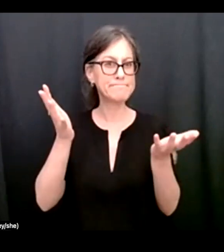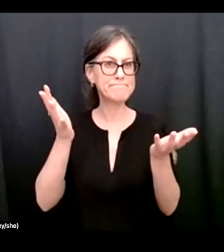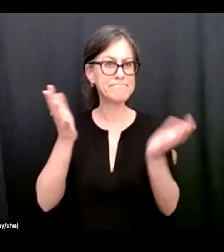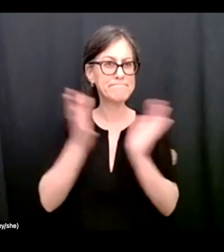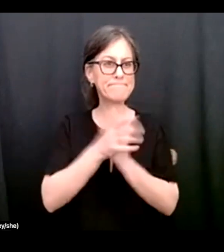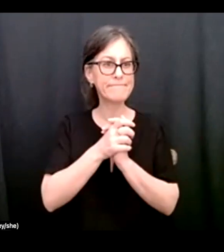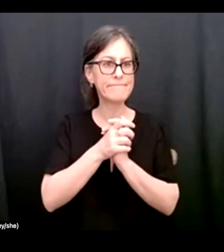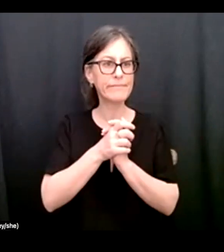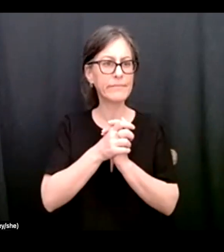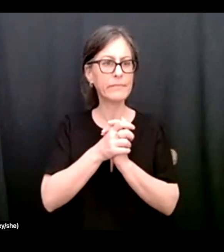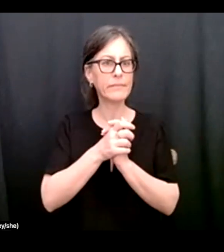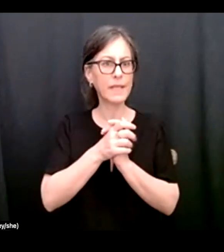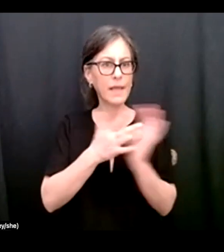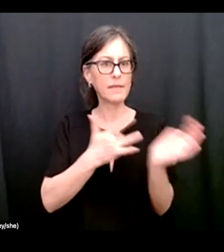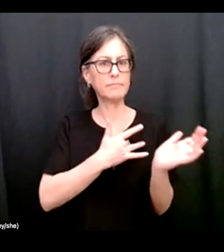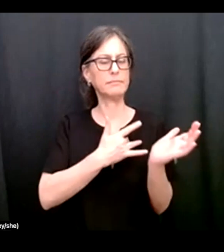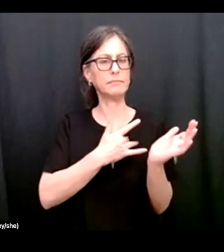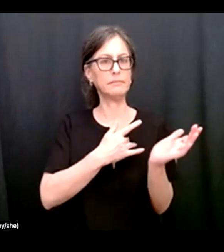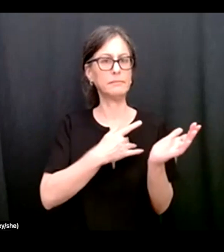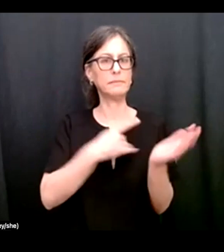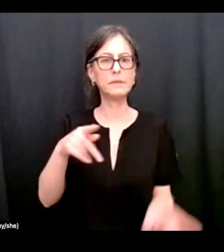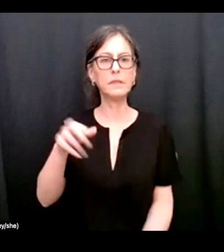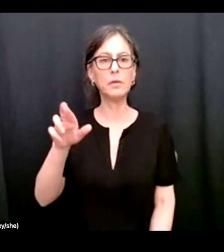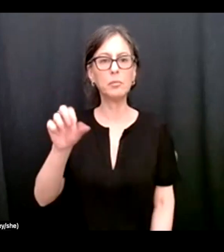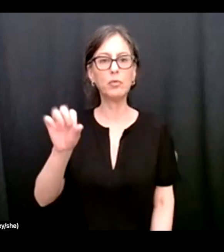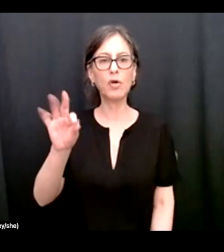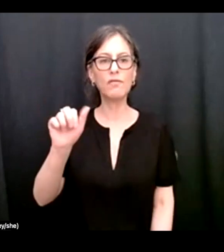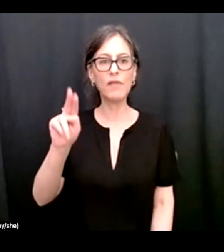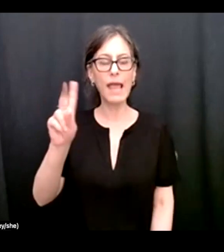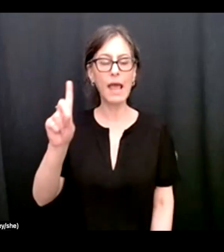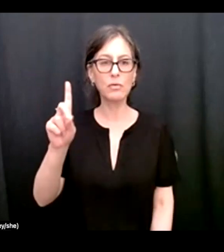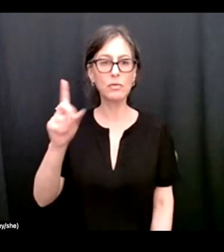like profound realization or some sort of epiphany, right.